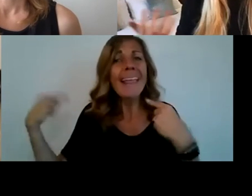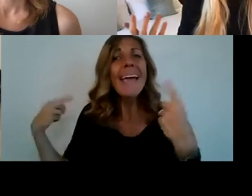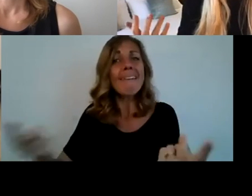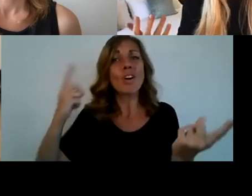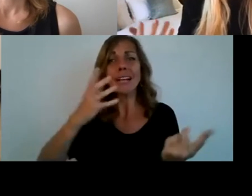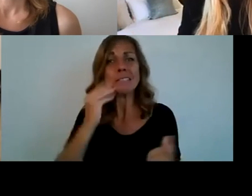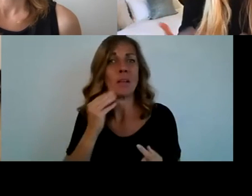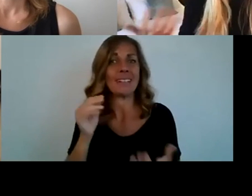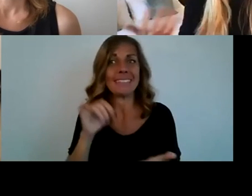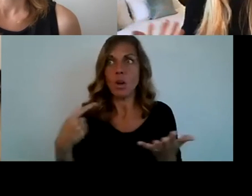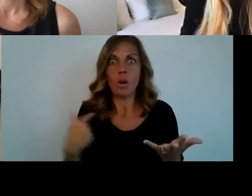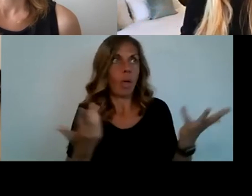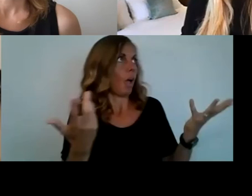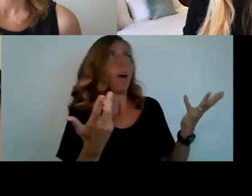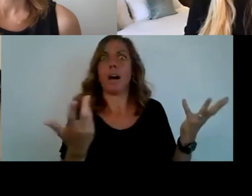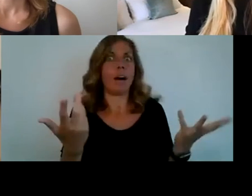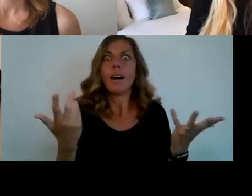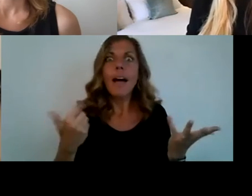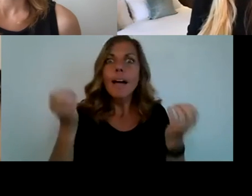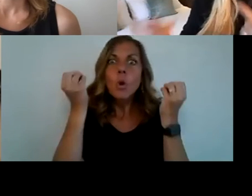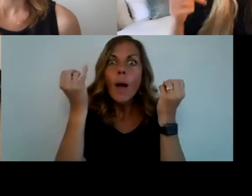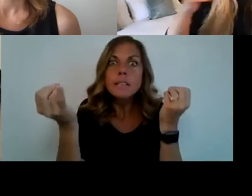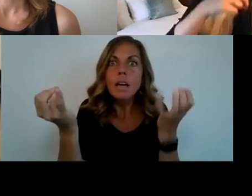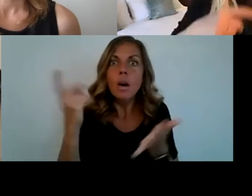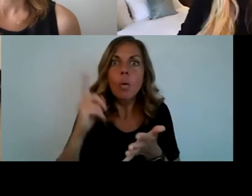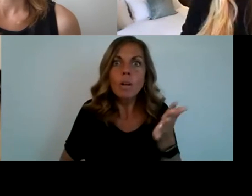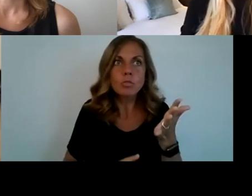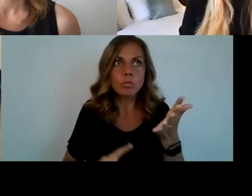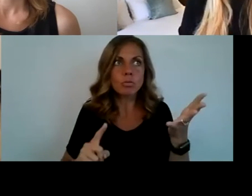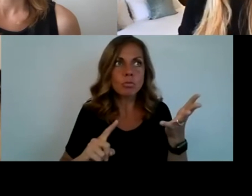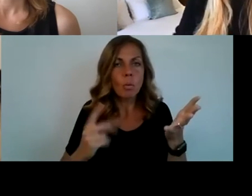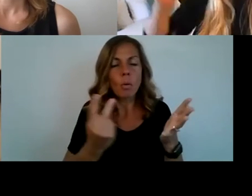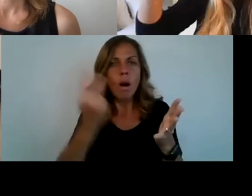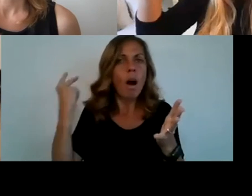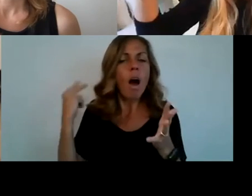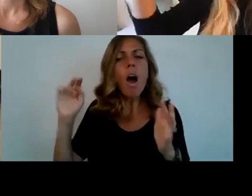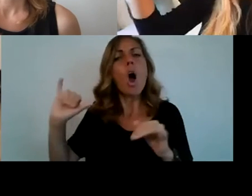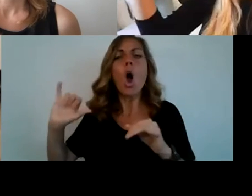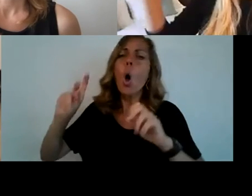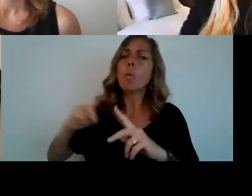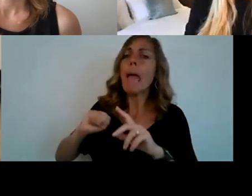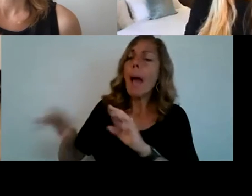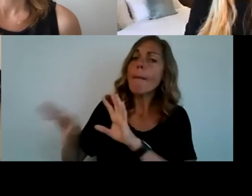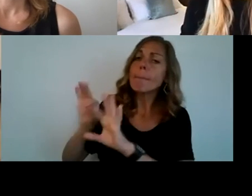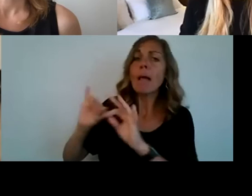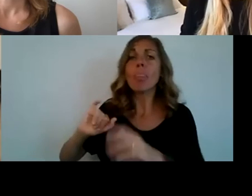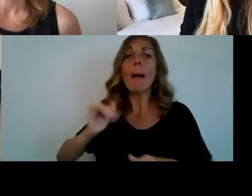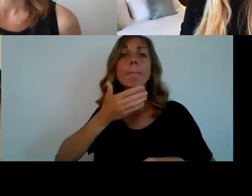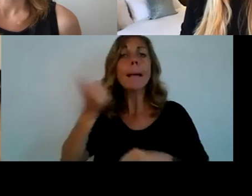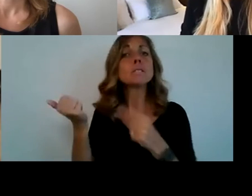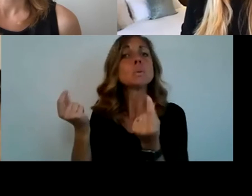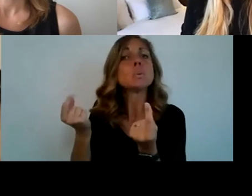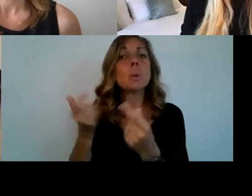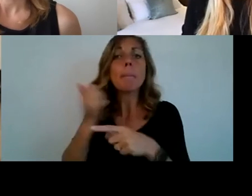to draw from. Going through the annals of history and saying, cherry pick through practices.